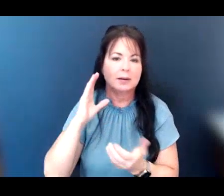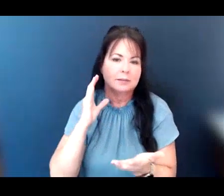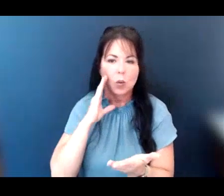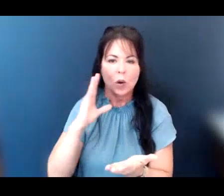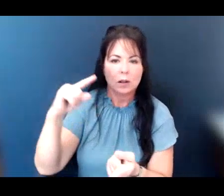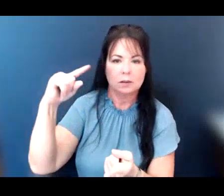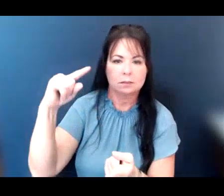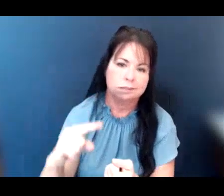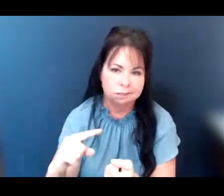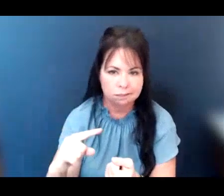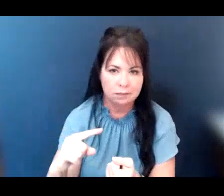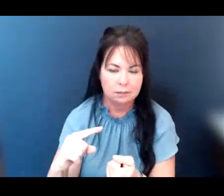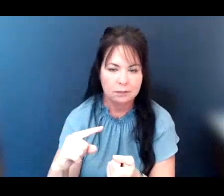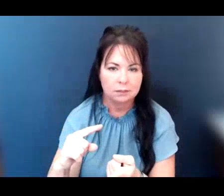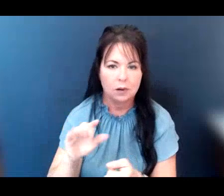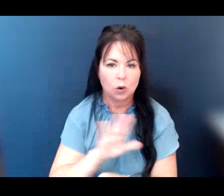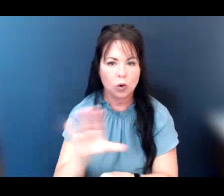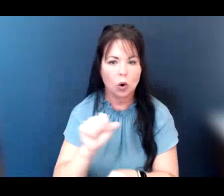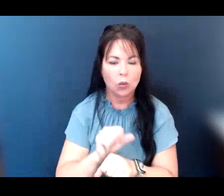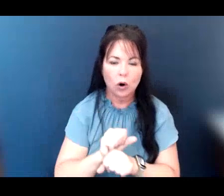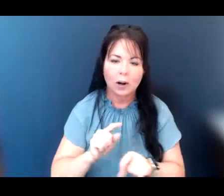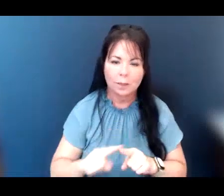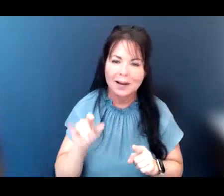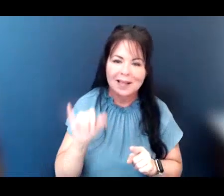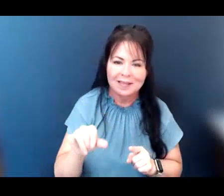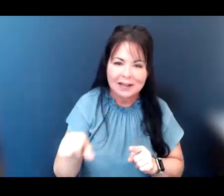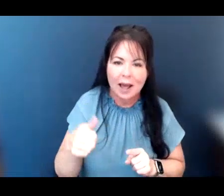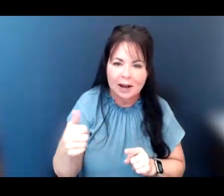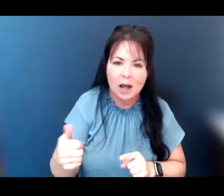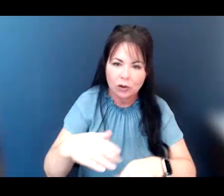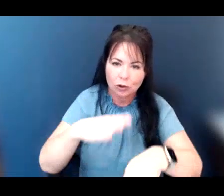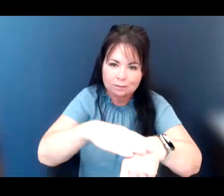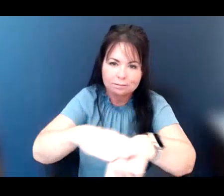So again, it's just another shout out for thinking about that content. You can create a script for a video